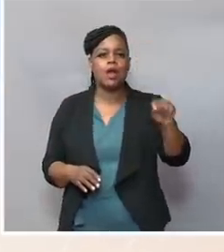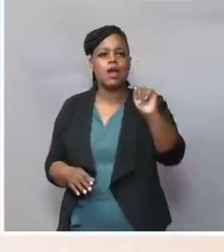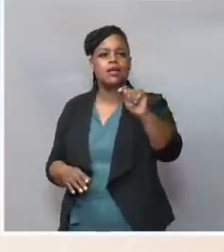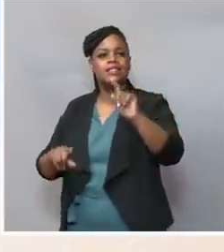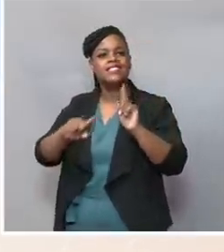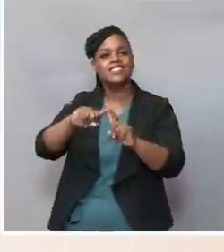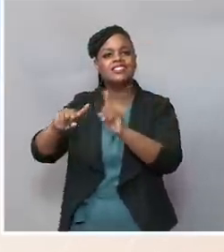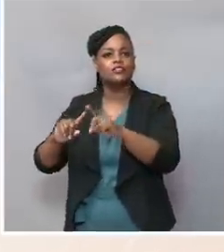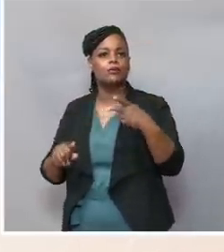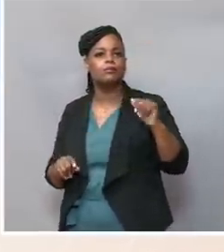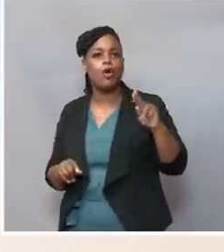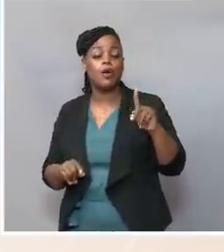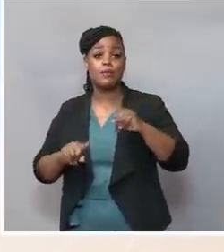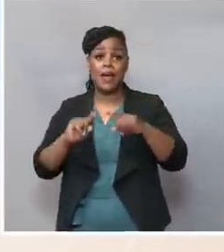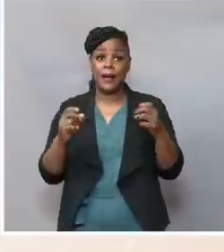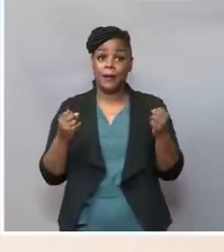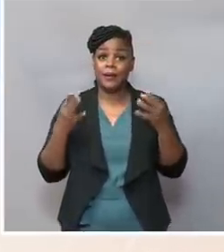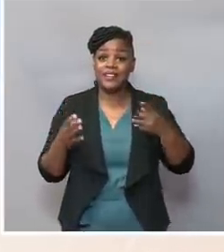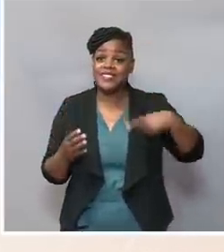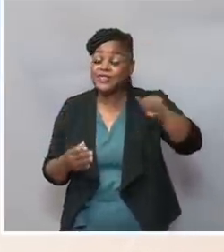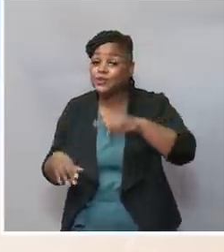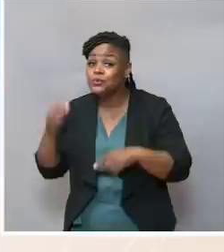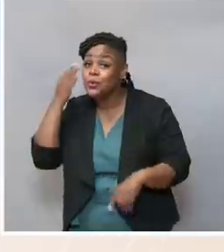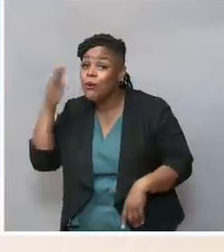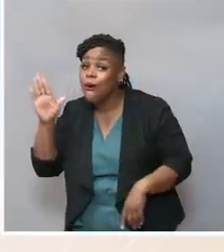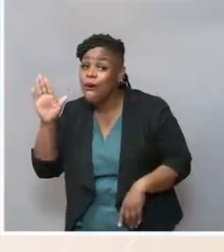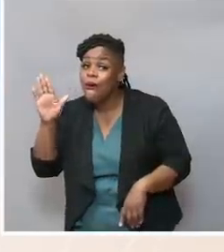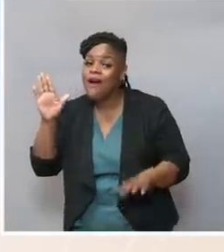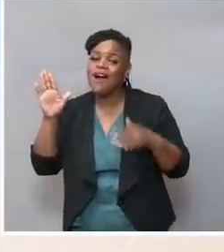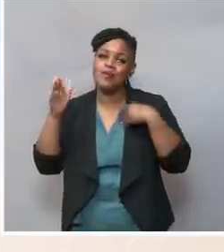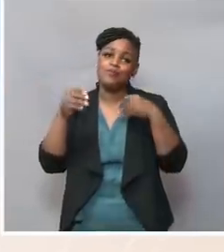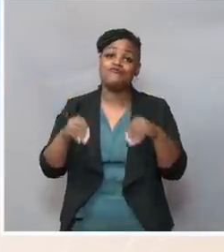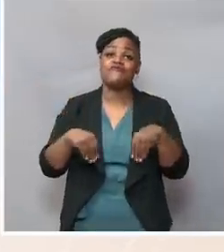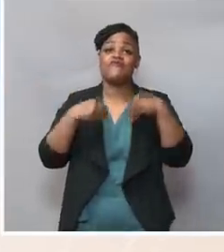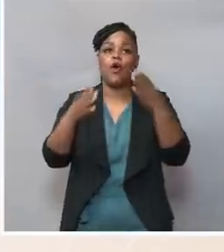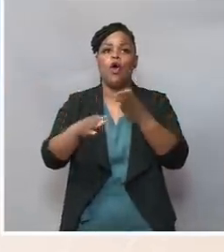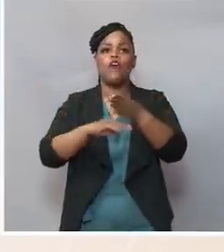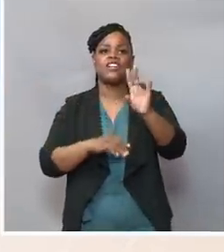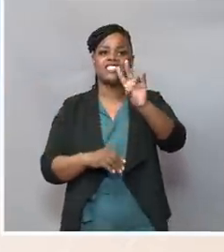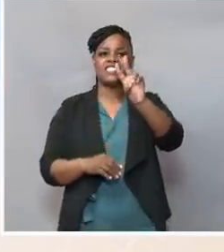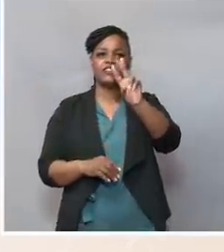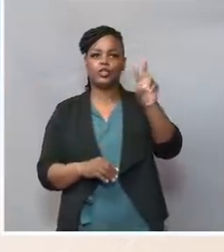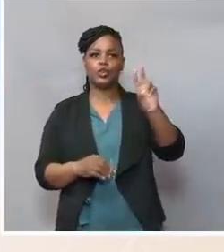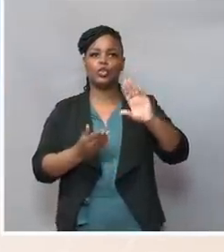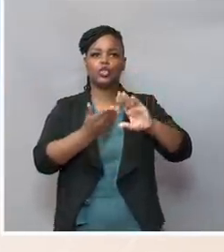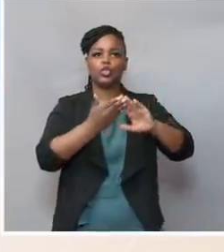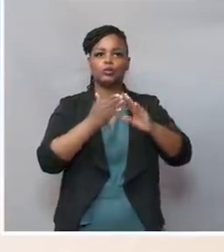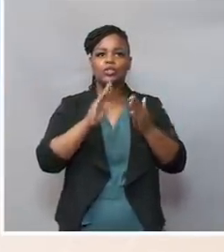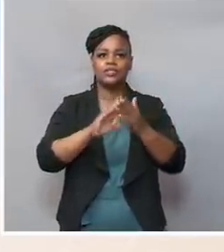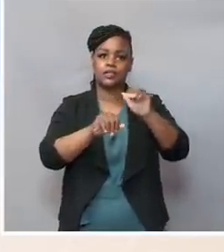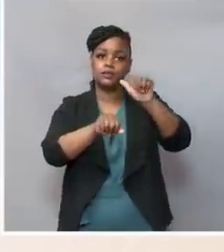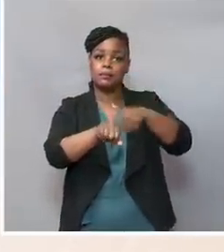administers over 72 community-based recreation, preservation and interpretation programs.